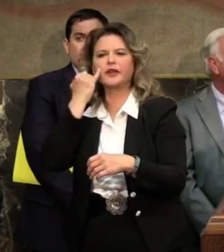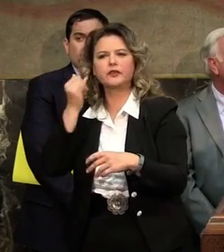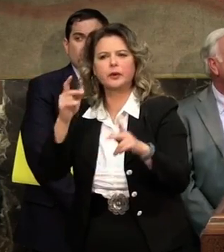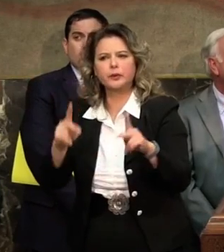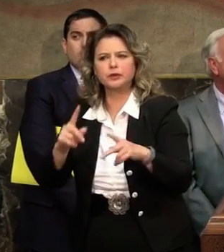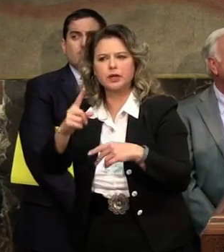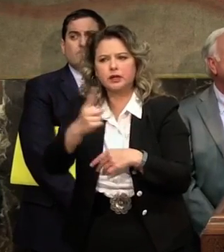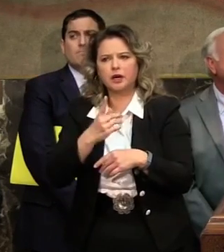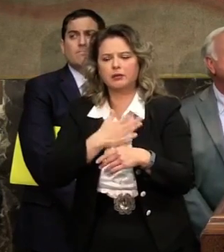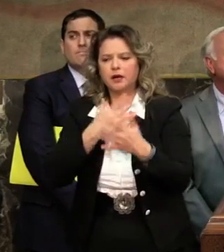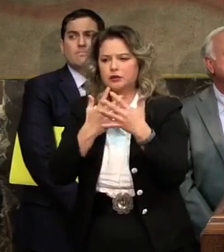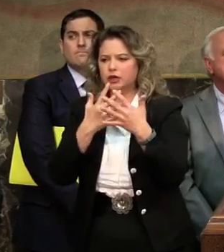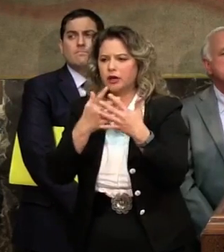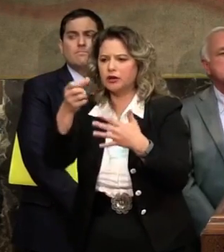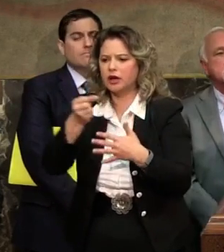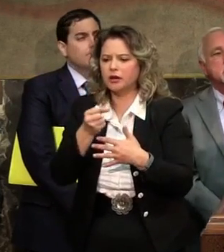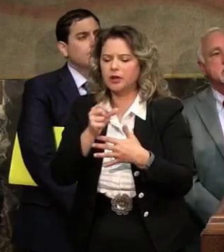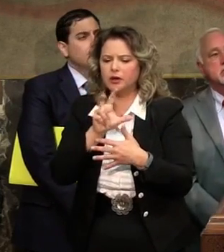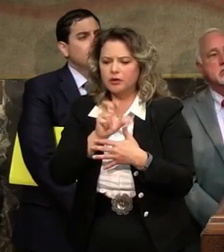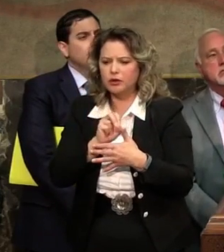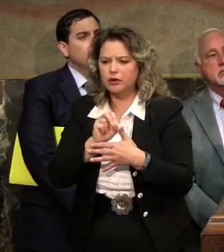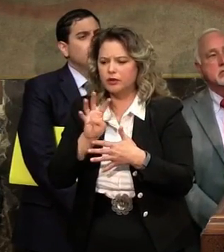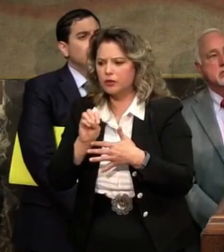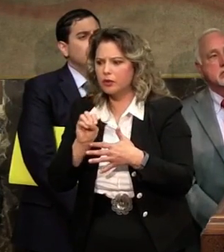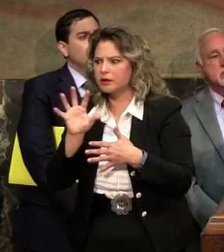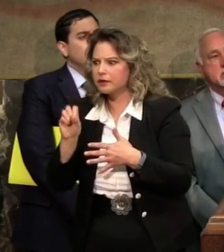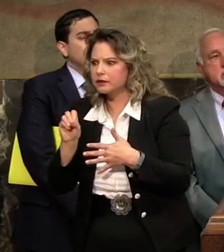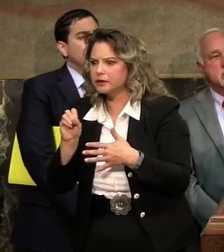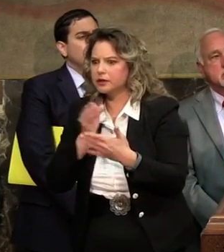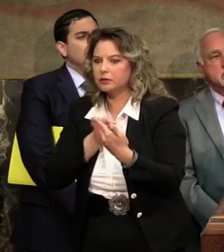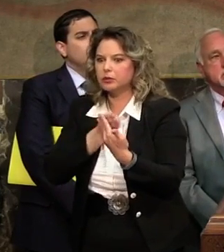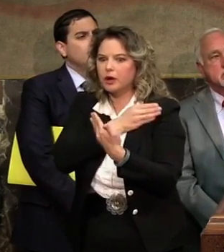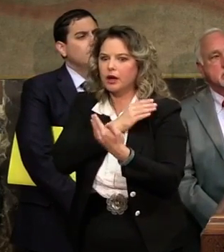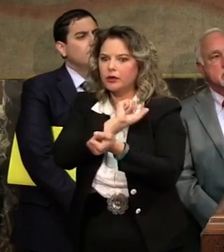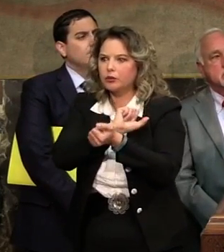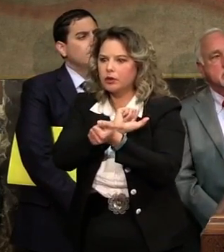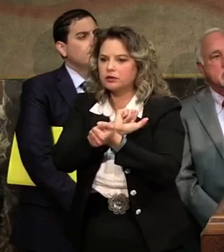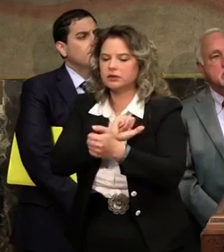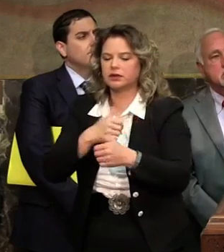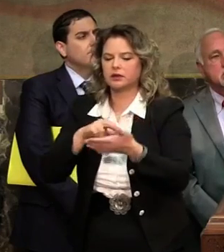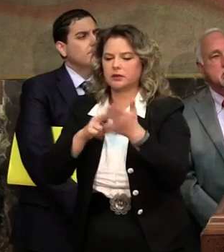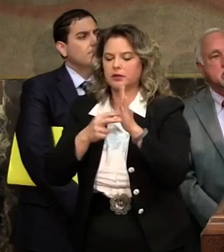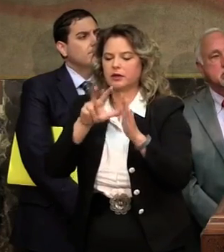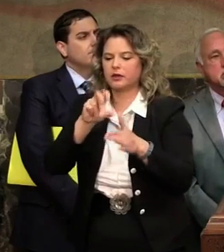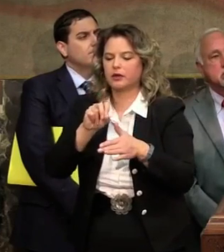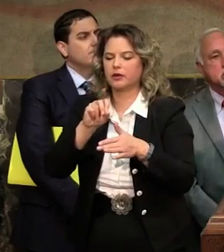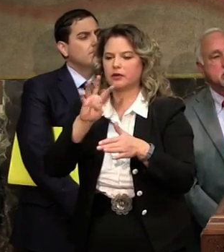jail with 30 of 40 or 50 prior arrest that means 30 or 40 or 50 people have